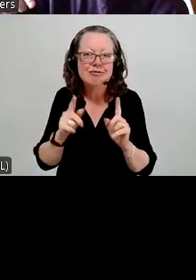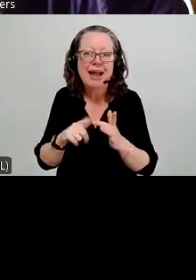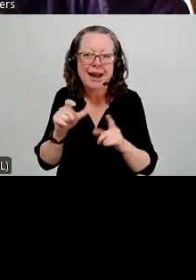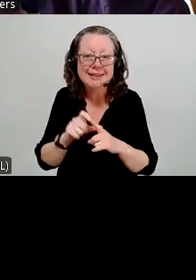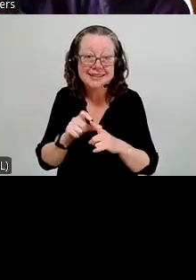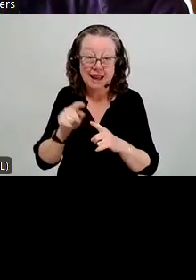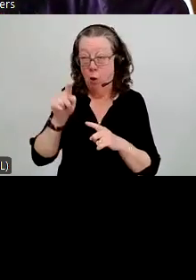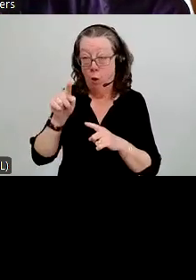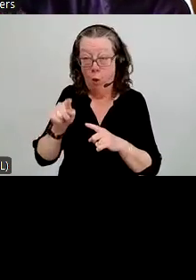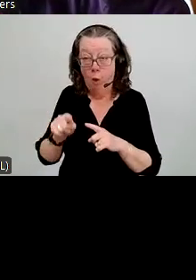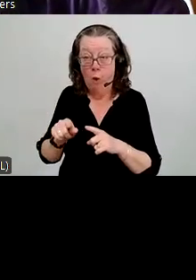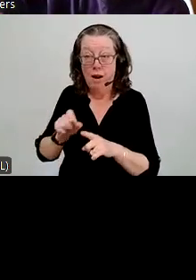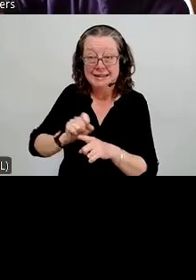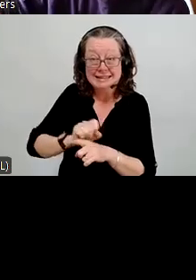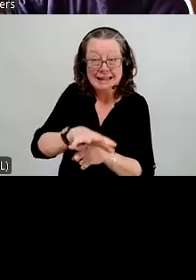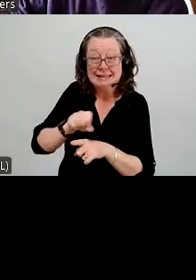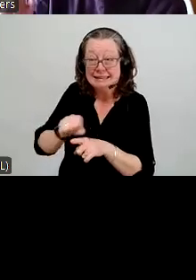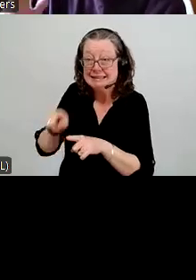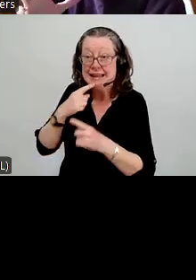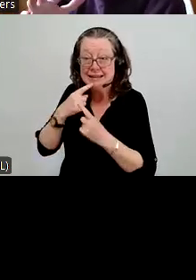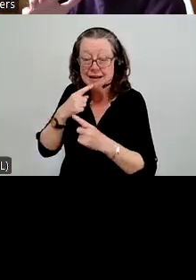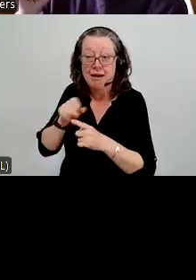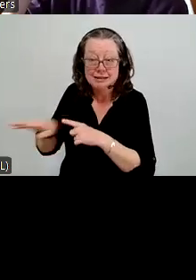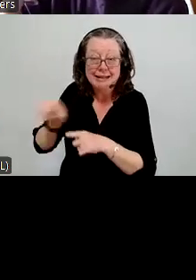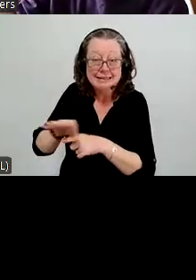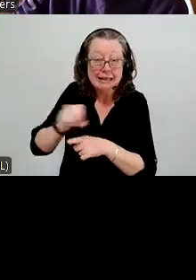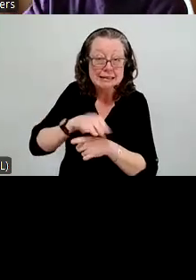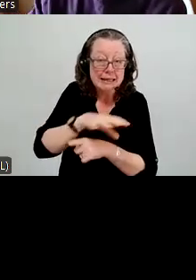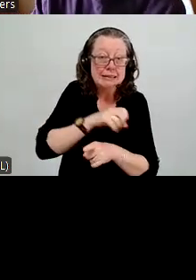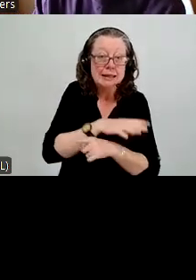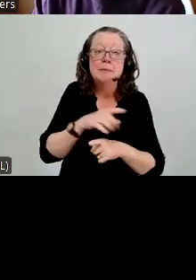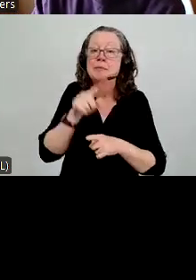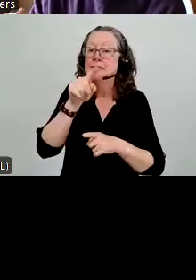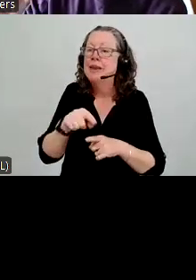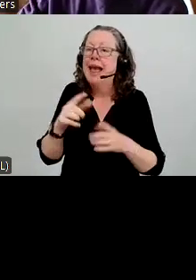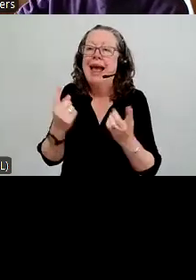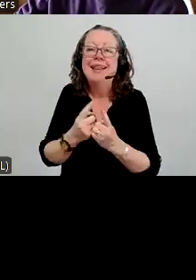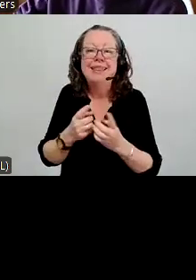to different properties and accounts. The ones beginning with AW are for Google Ads.